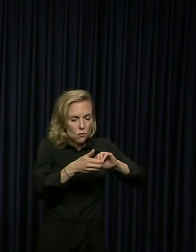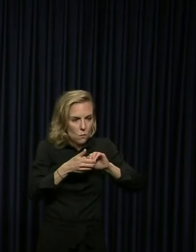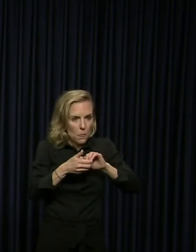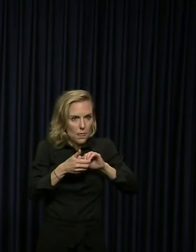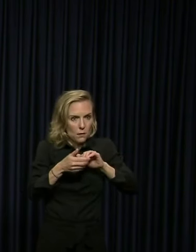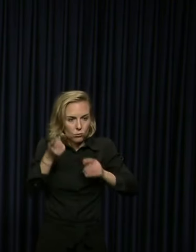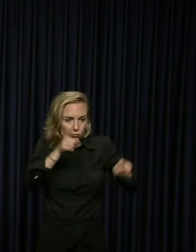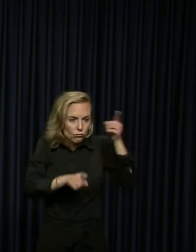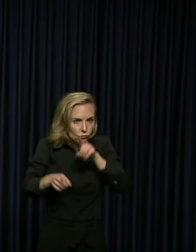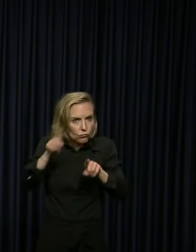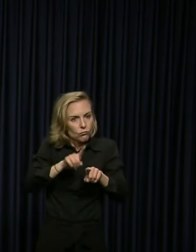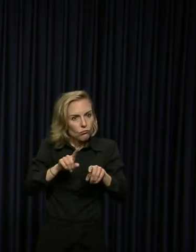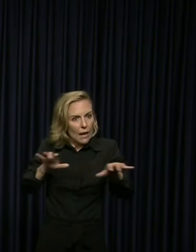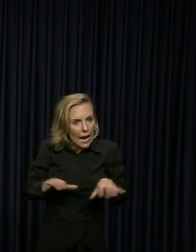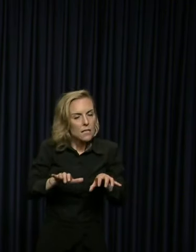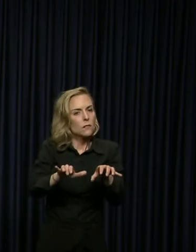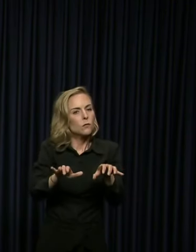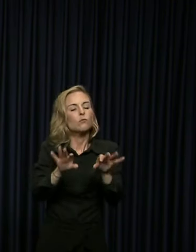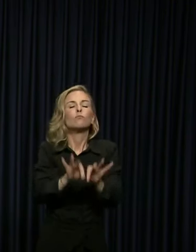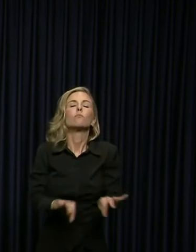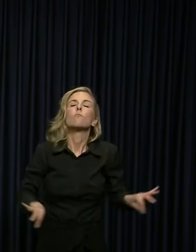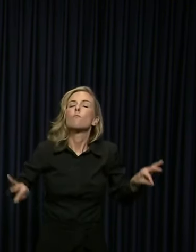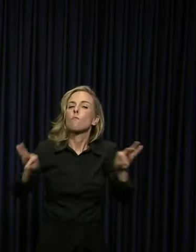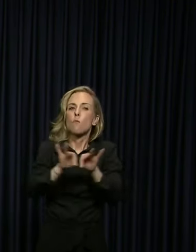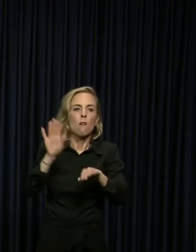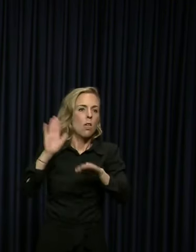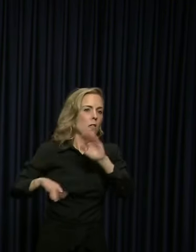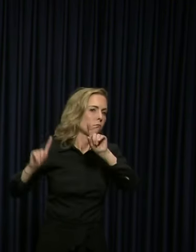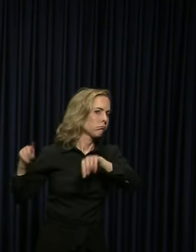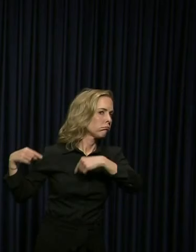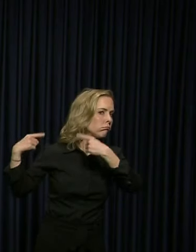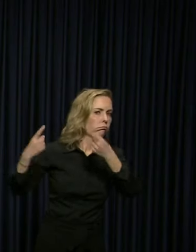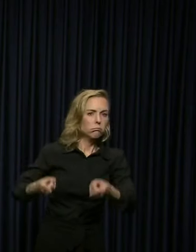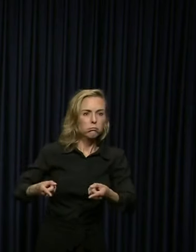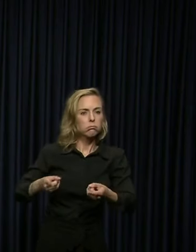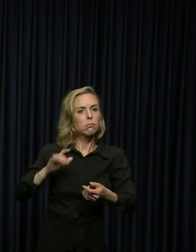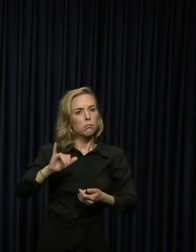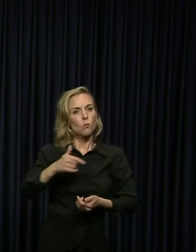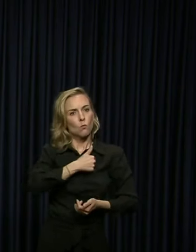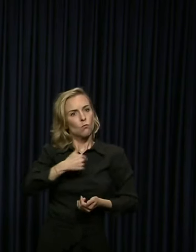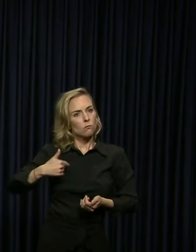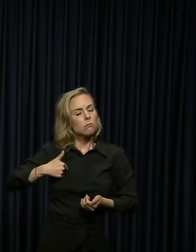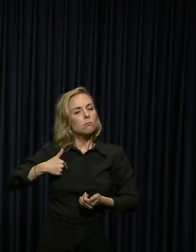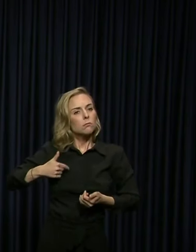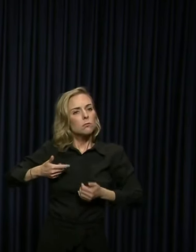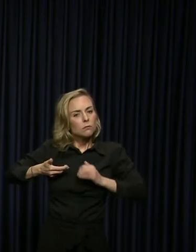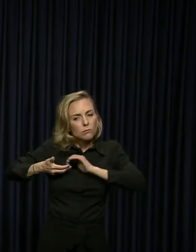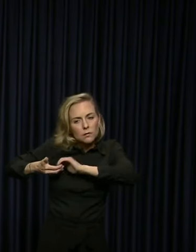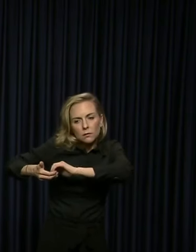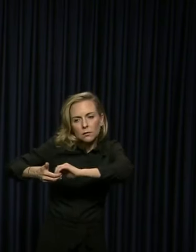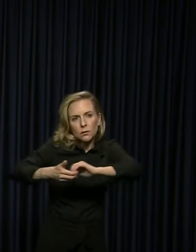AND GETTING OUT, GETTING EXERCISE IS A REALLY GOOD THING,